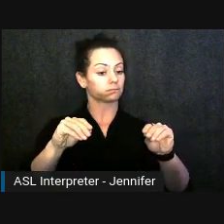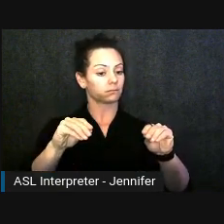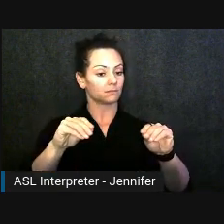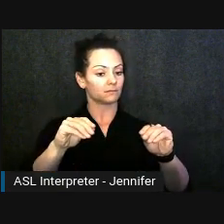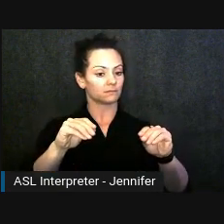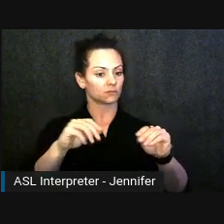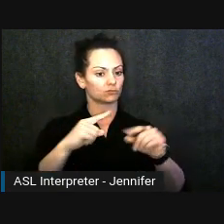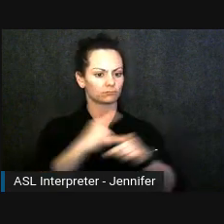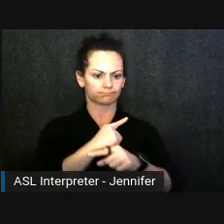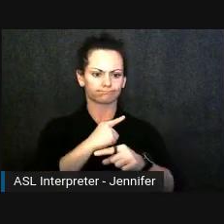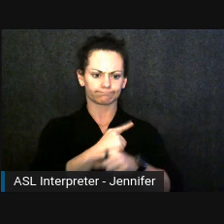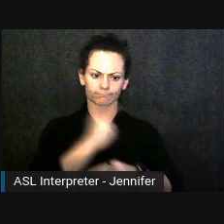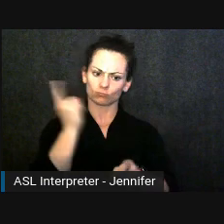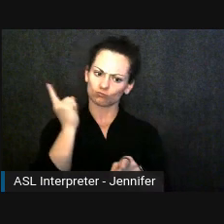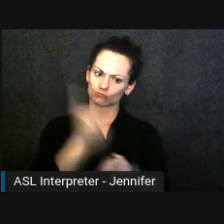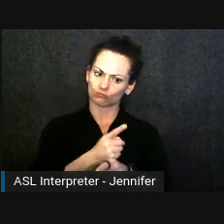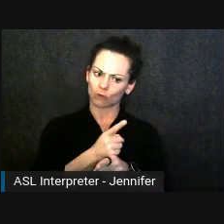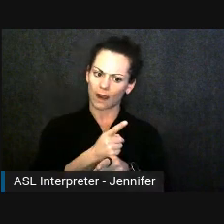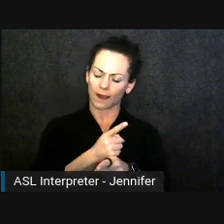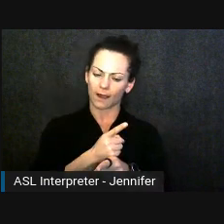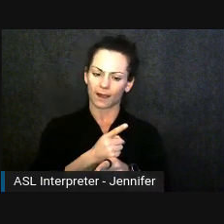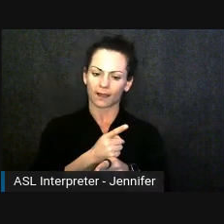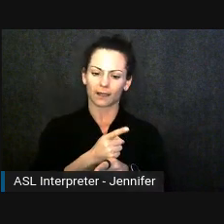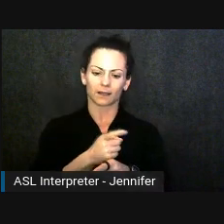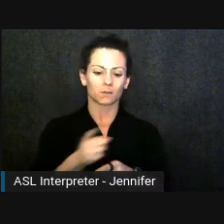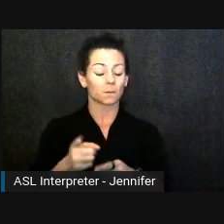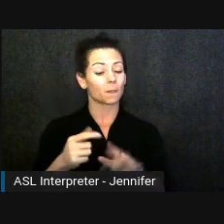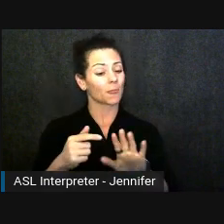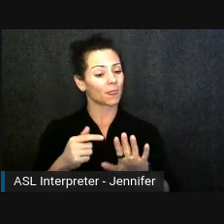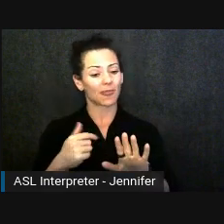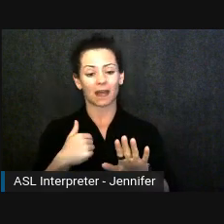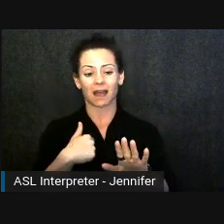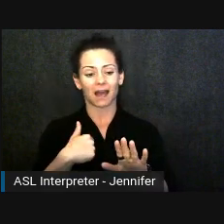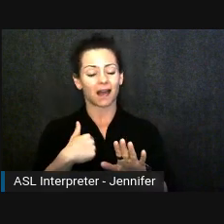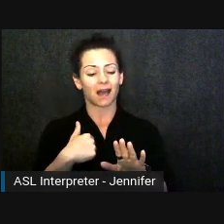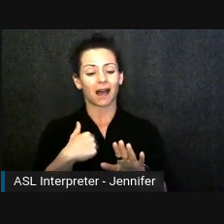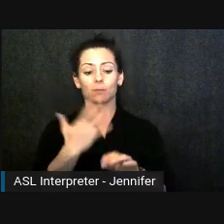I mentioned I'm not a big fan of automated solutions, but they're sometimes better than nothing, right?